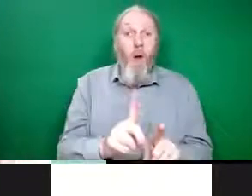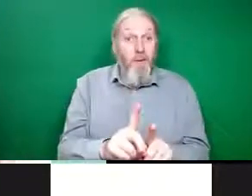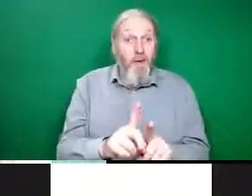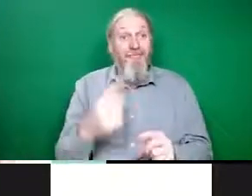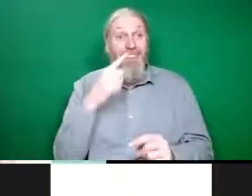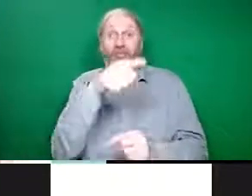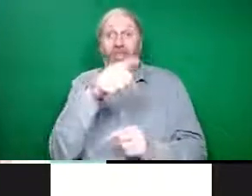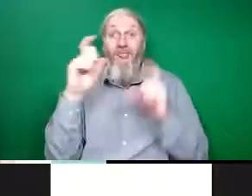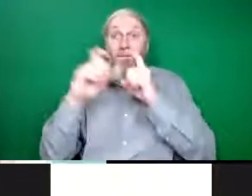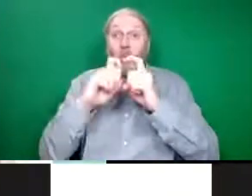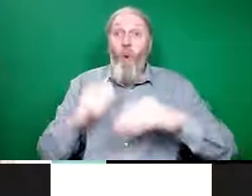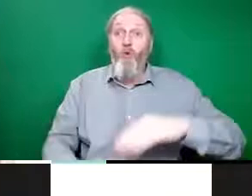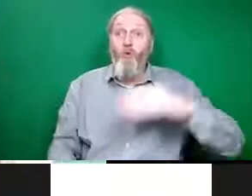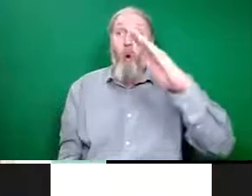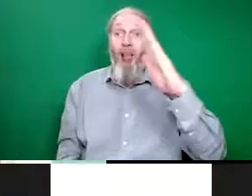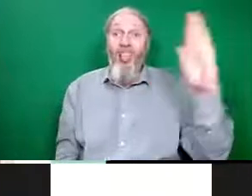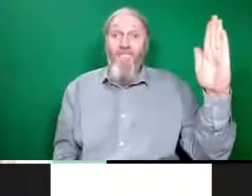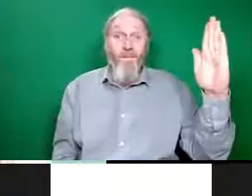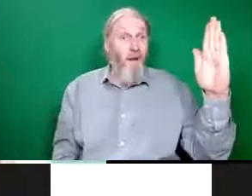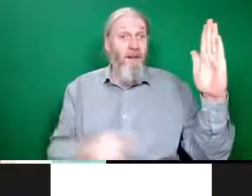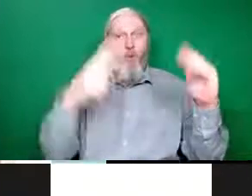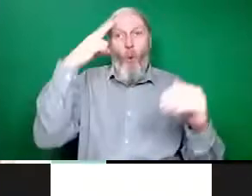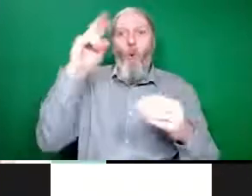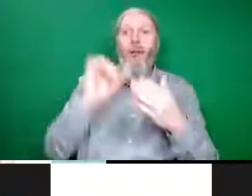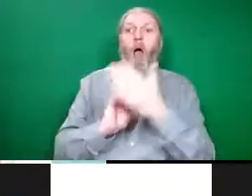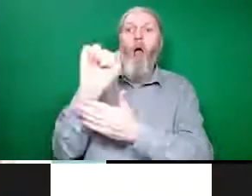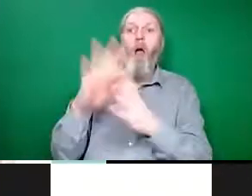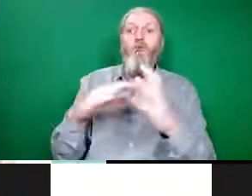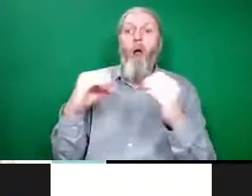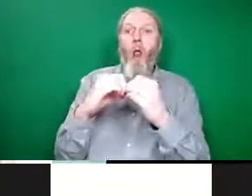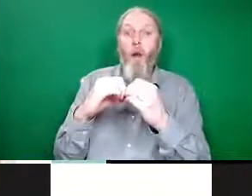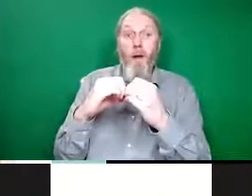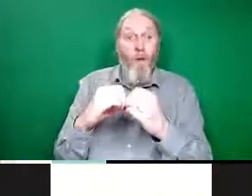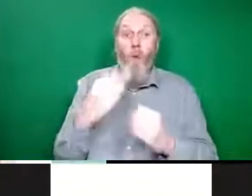us from the very start and building trust with the community a lookside.